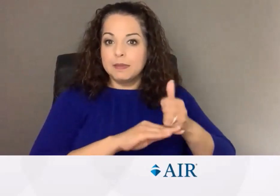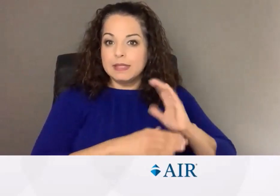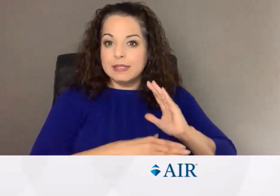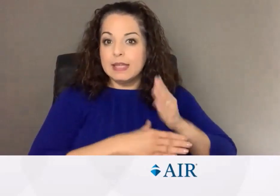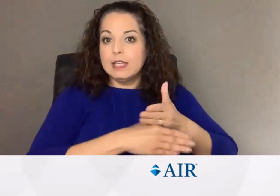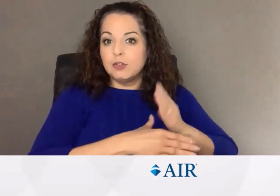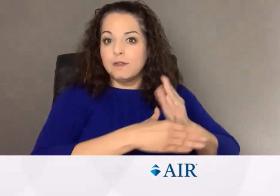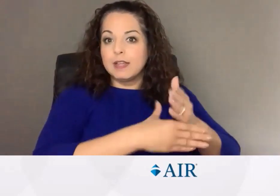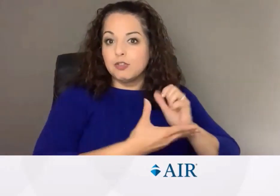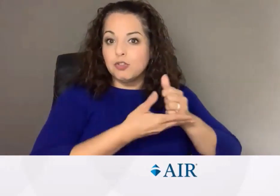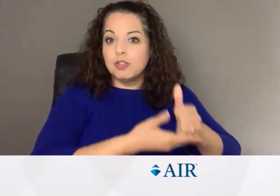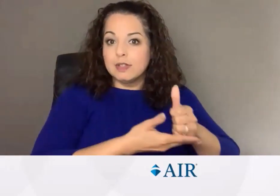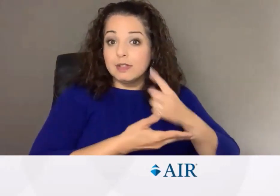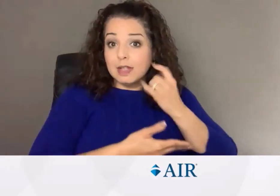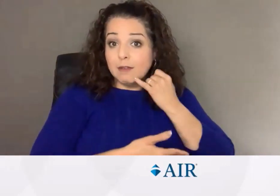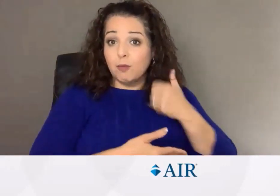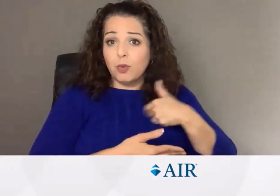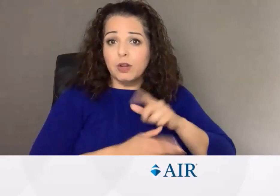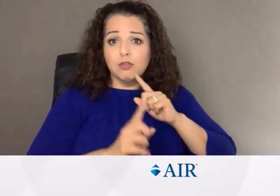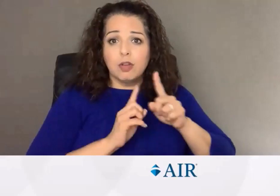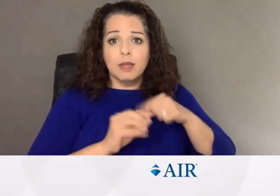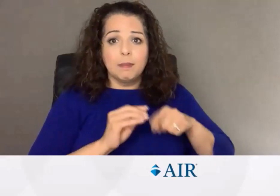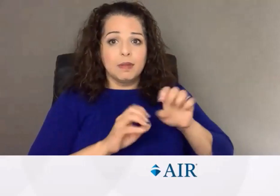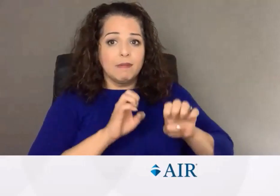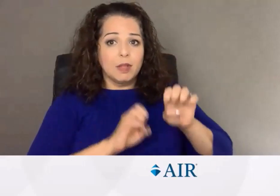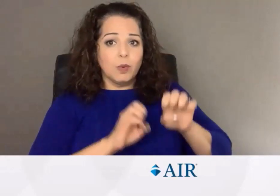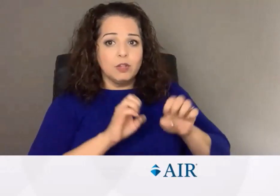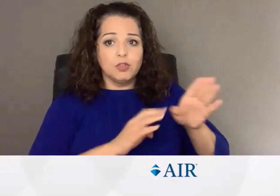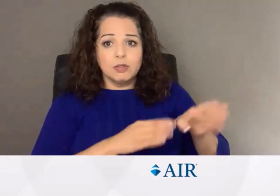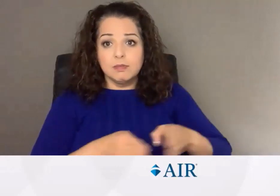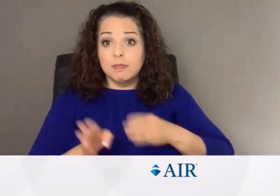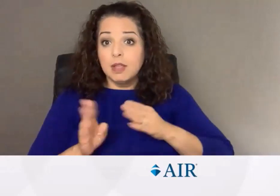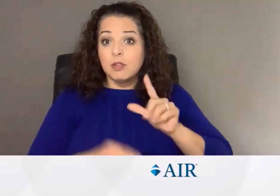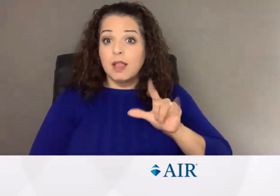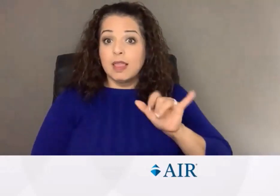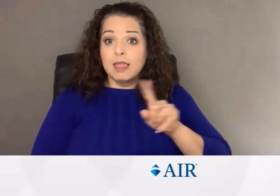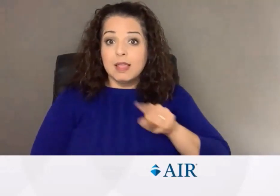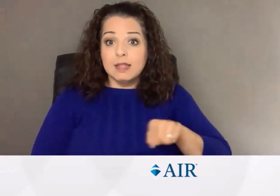if we're talking about evaluation. So Liz Angelovski is wondering if you